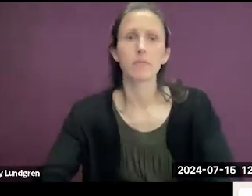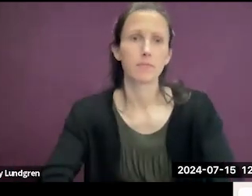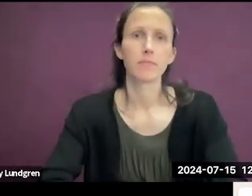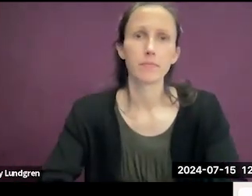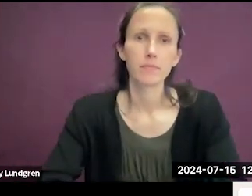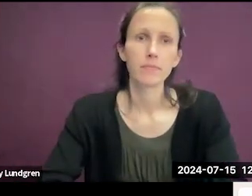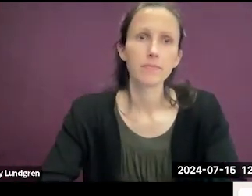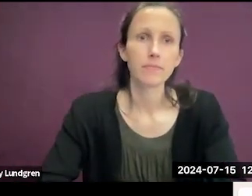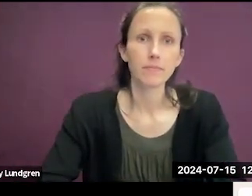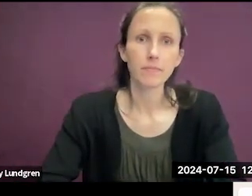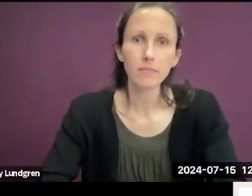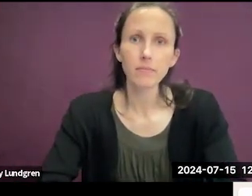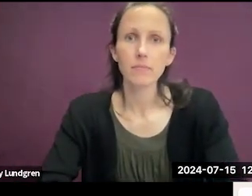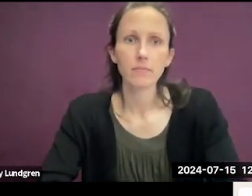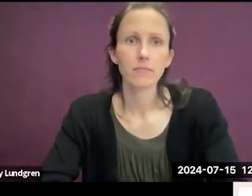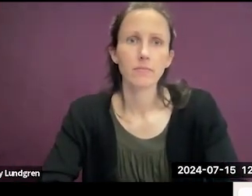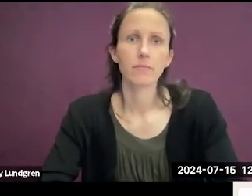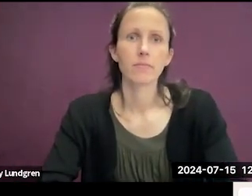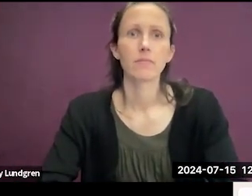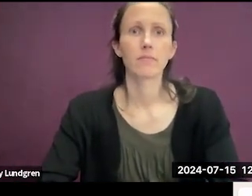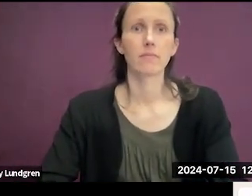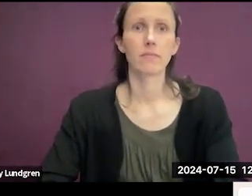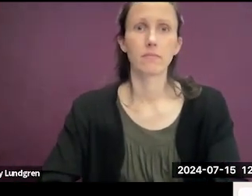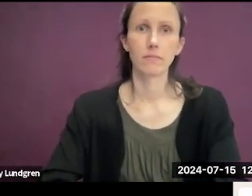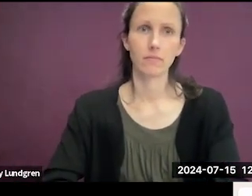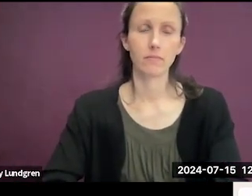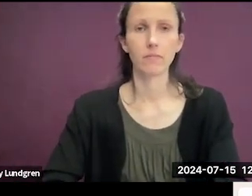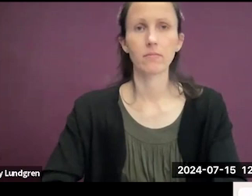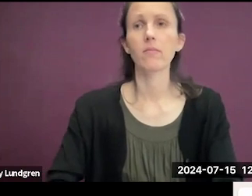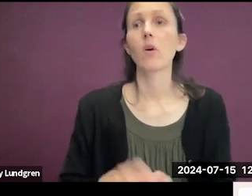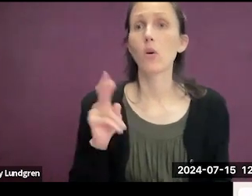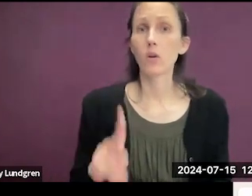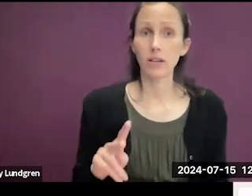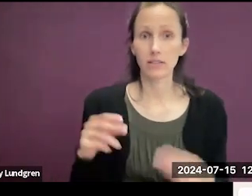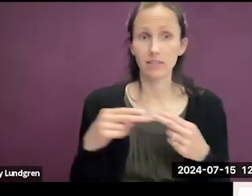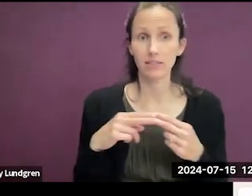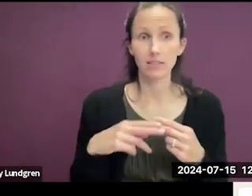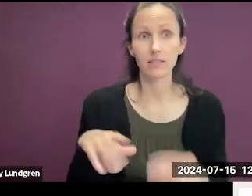Okay, moving on to slide number 28, correcting our paragraph spacing.